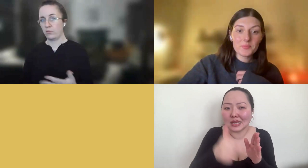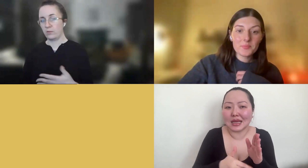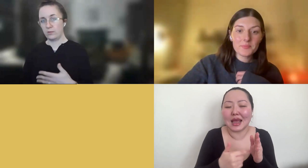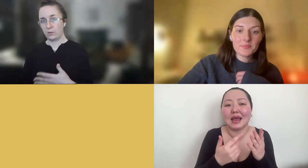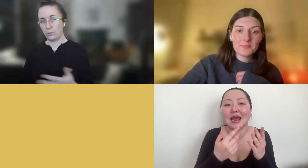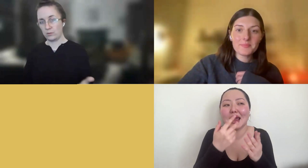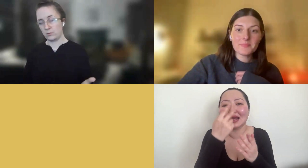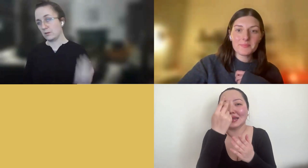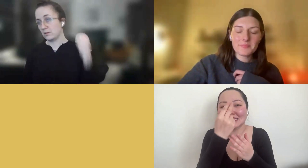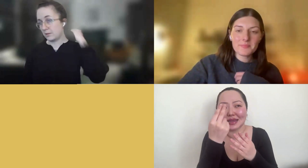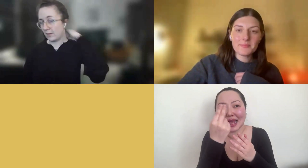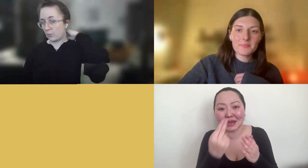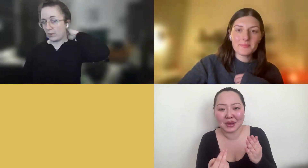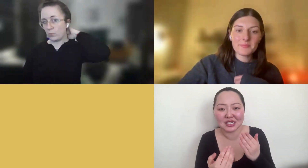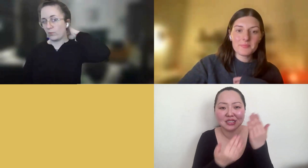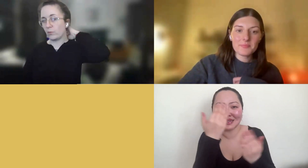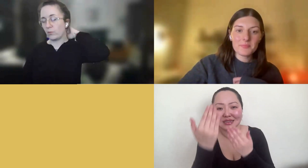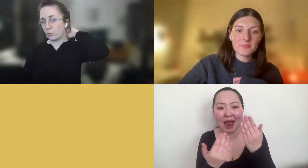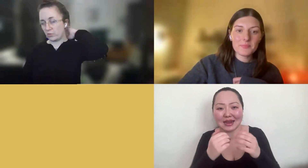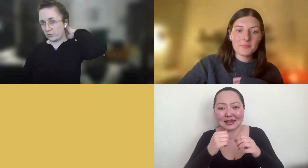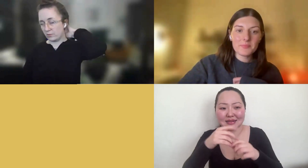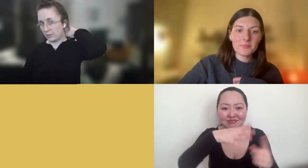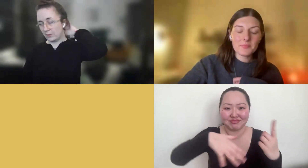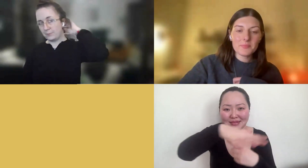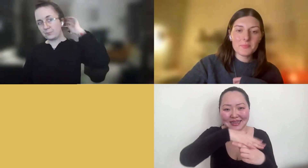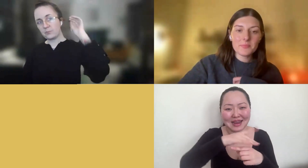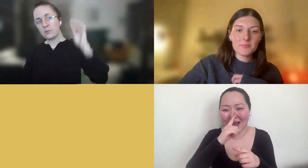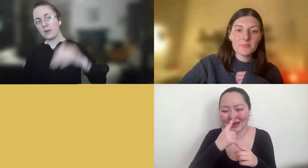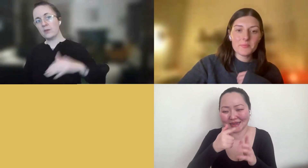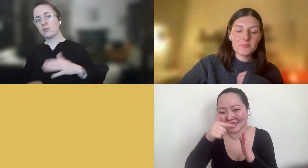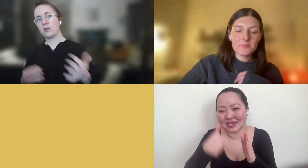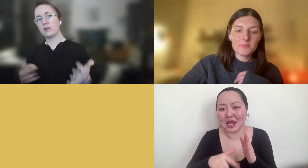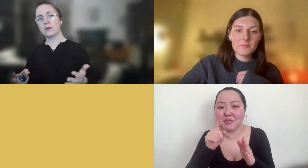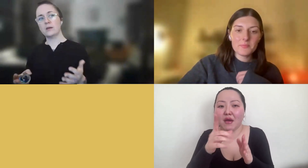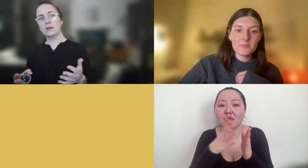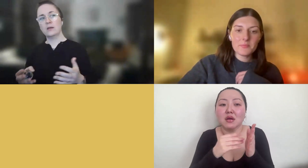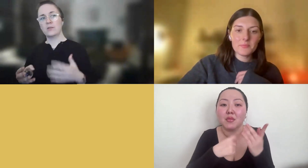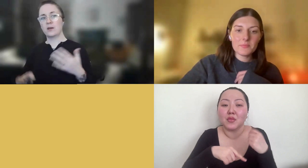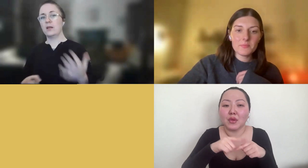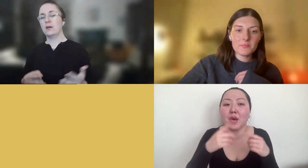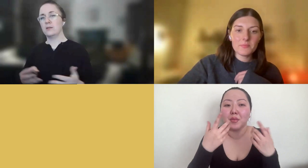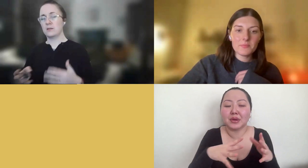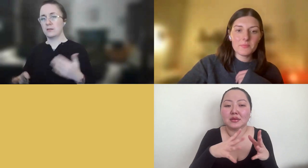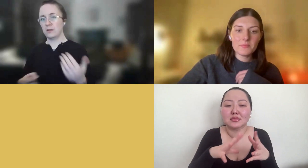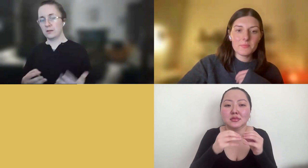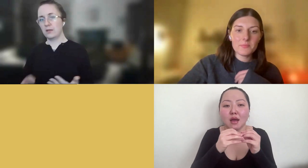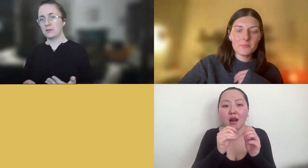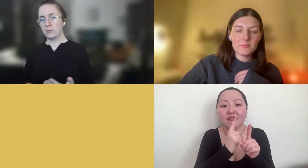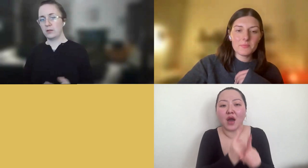for instance, you know, to DeafSpace principles. Ensuring that sightlines and certain things have